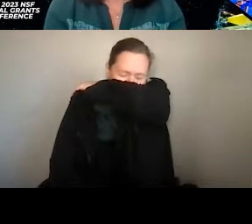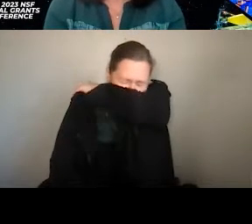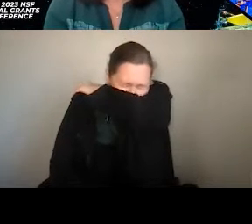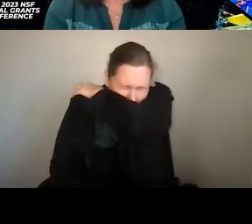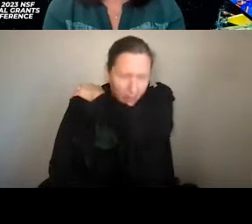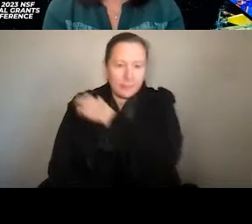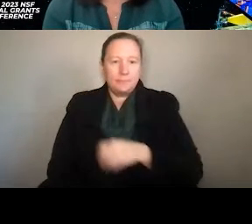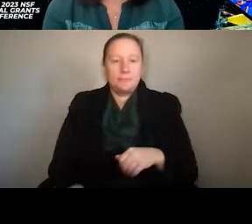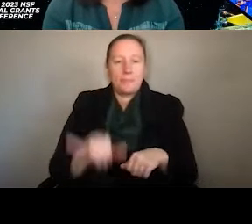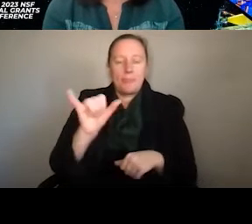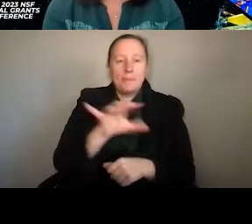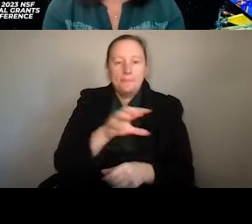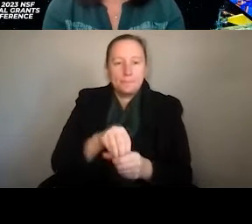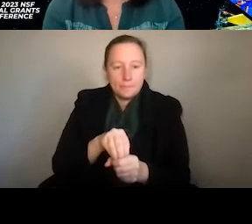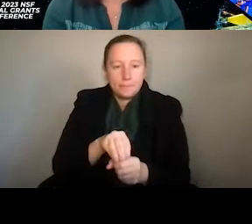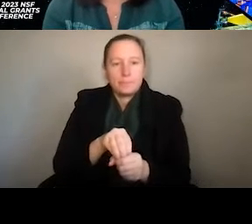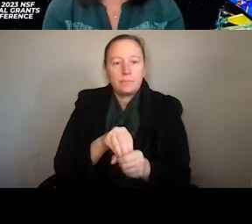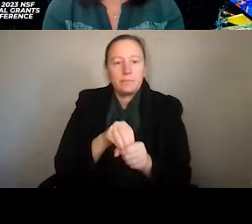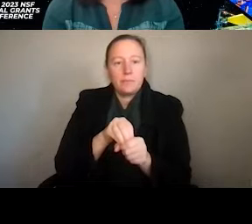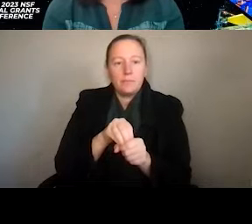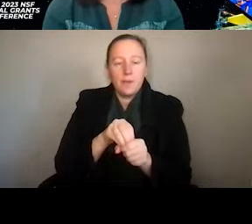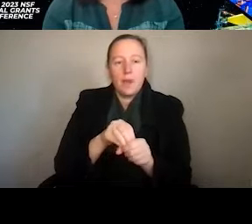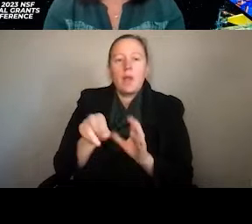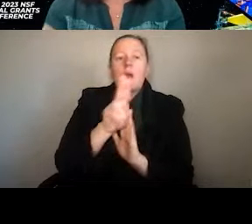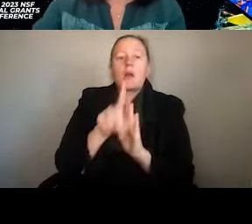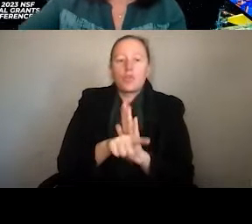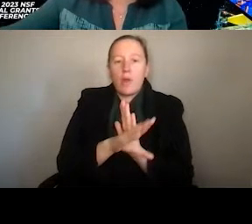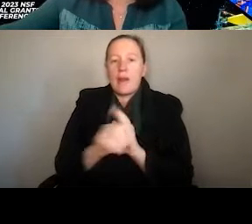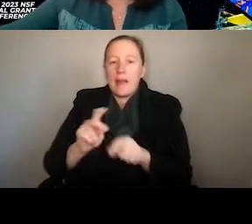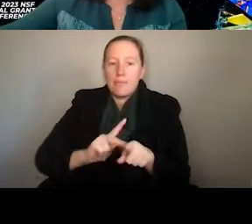prepares STEM undergraduates and professionals for teaching careers.